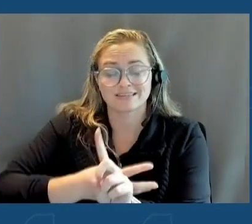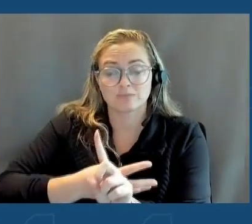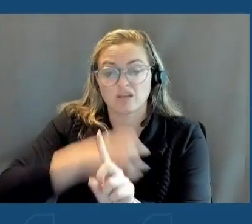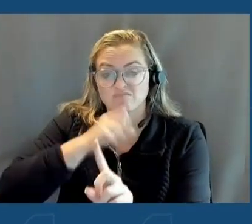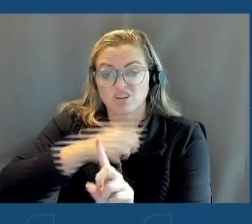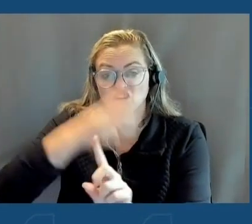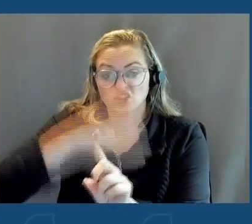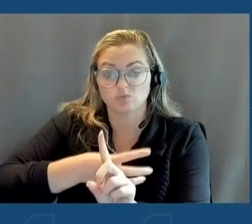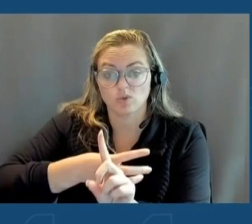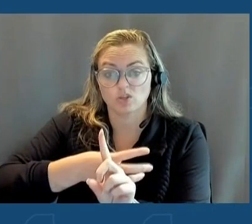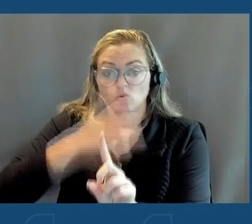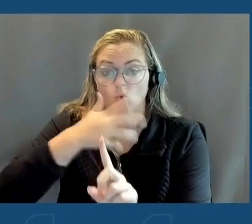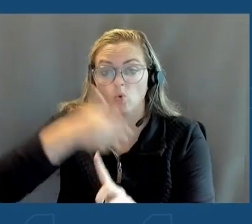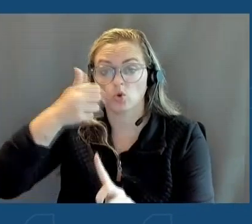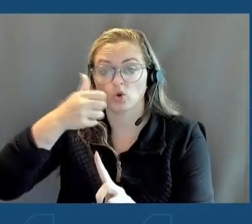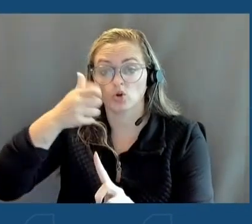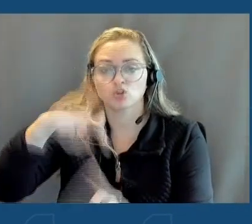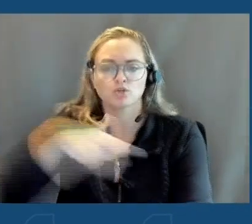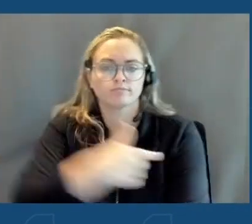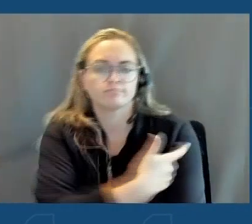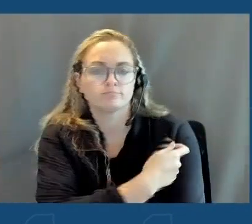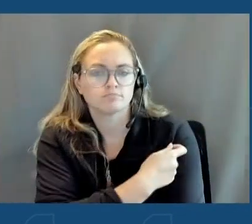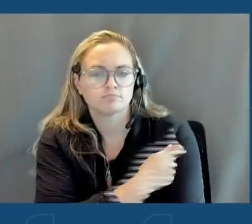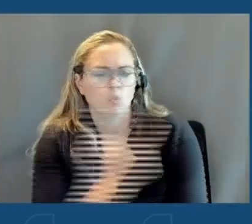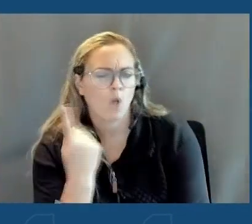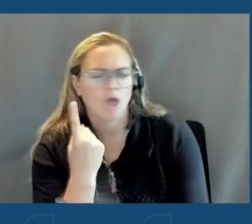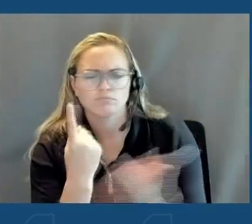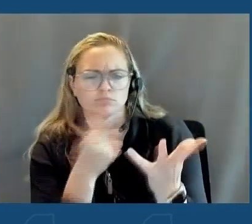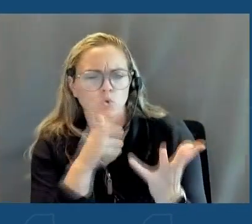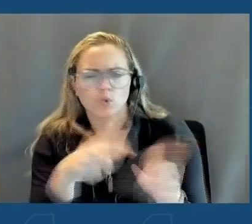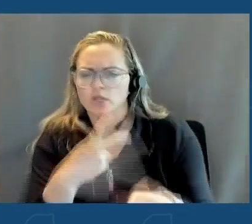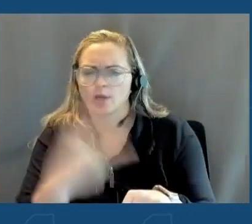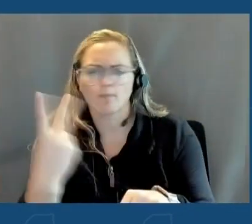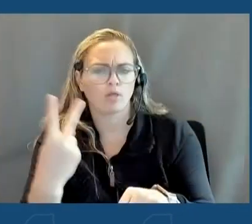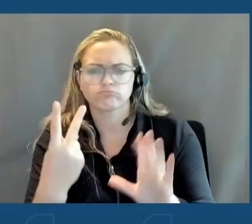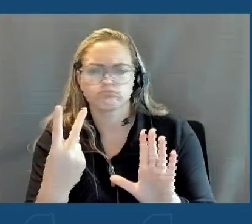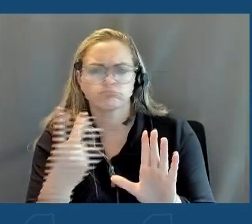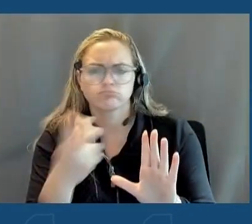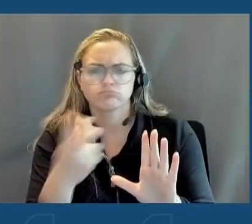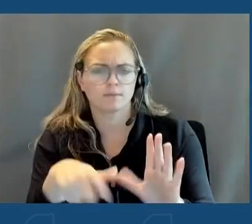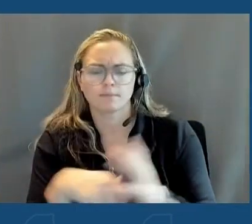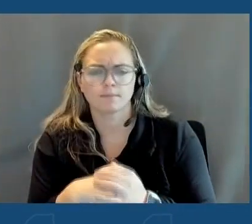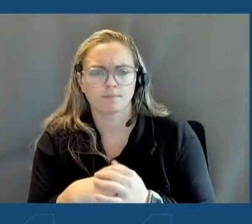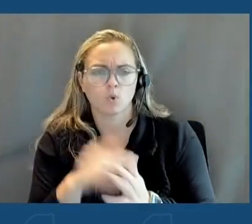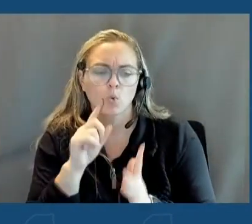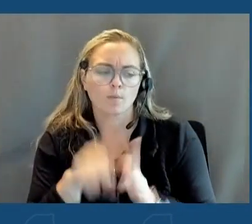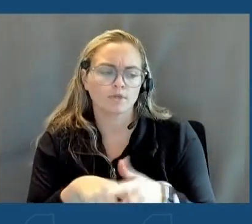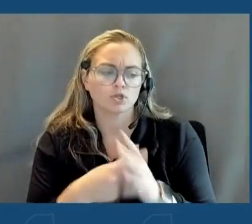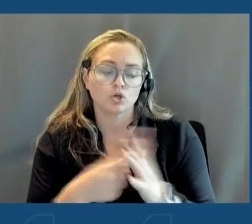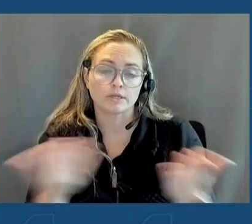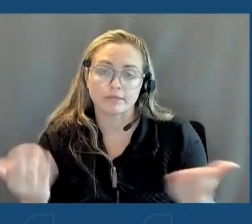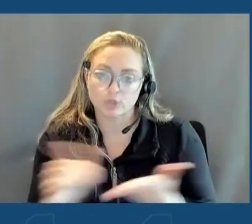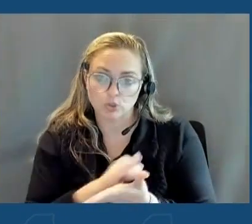ARE RECOMMENDING YOU SHOULD GET THE SHOT. AND IN THIS CASE THEY LITERALLY RECOMMENDED THAT EVERYONE SIX MONTHS AND OLDER SHOULD GET A